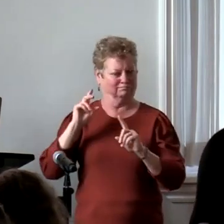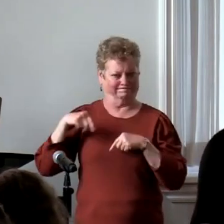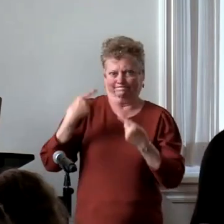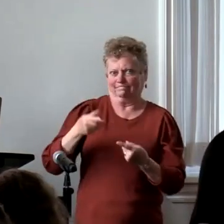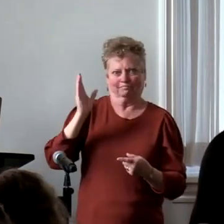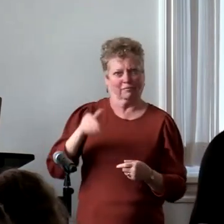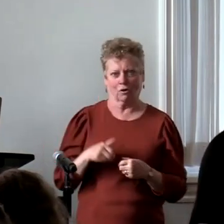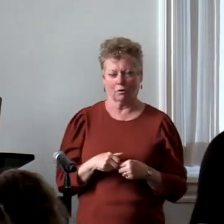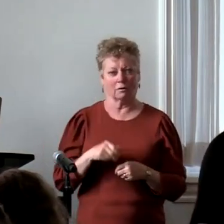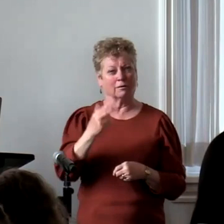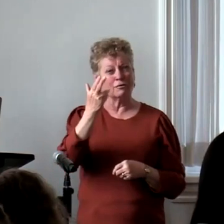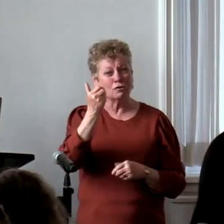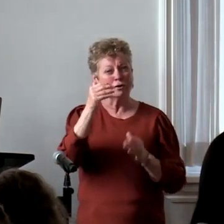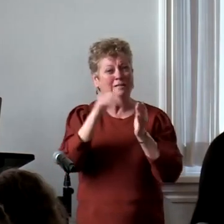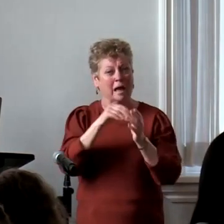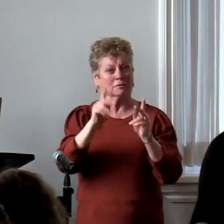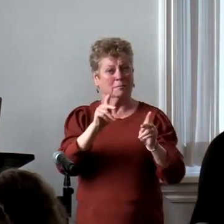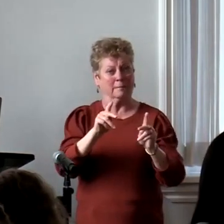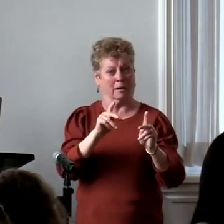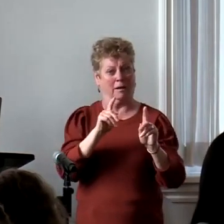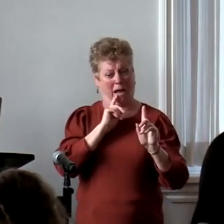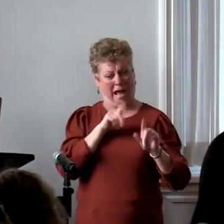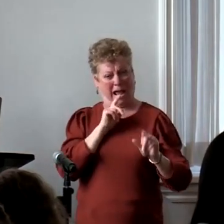13,000 Nova Scotians answered those 230 questions.